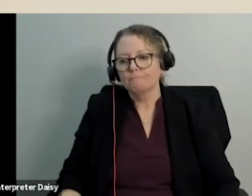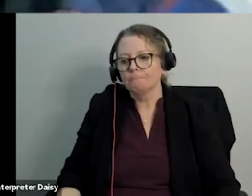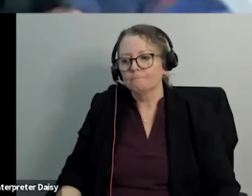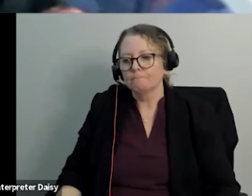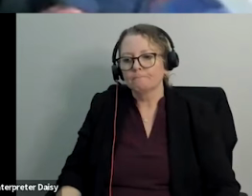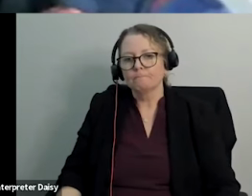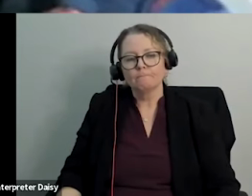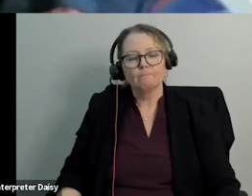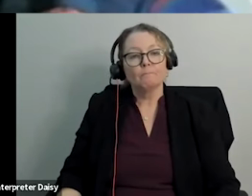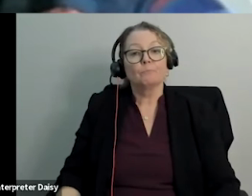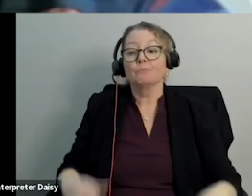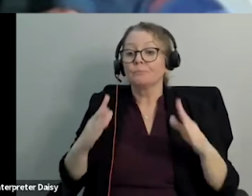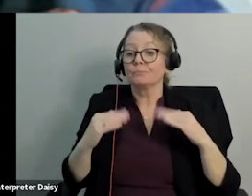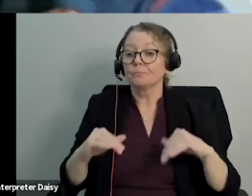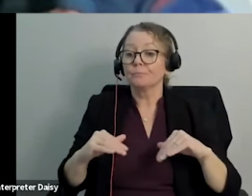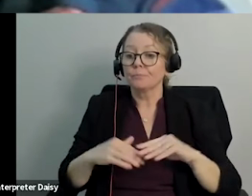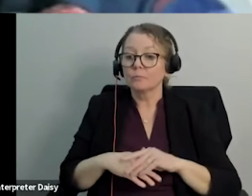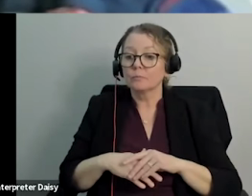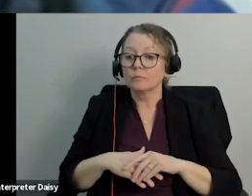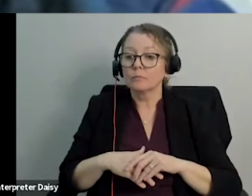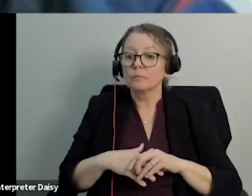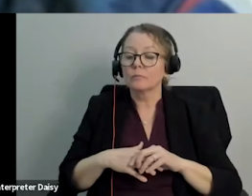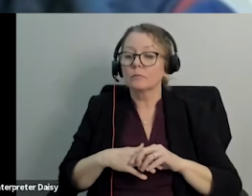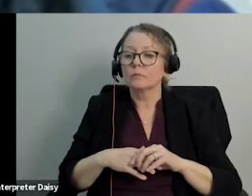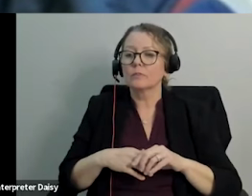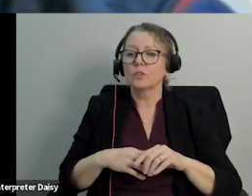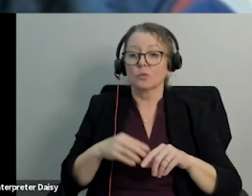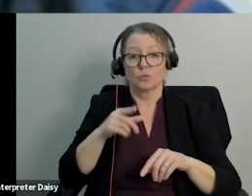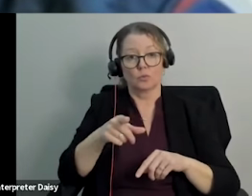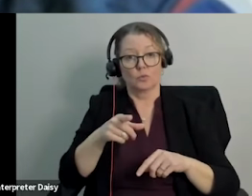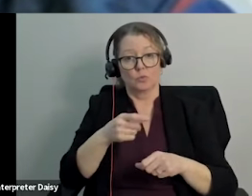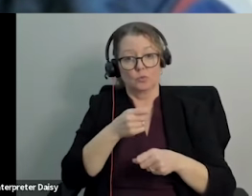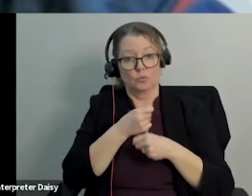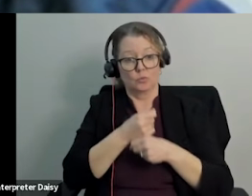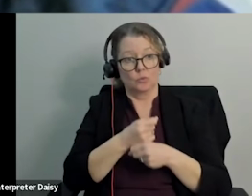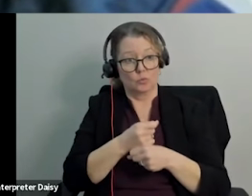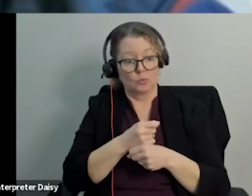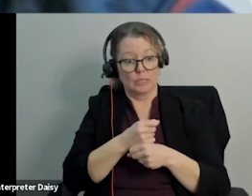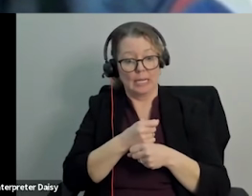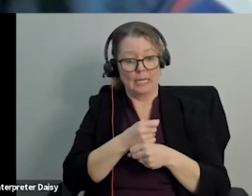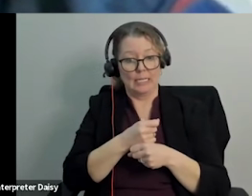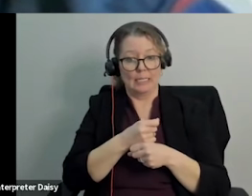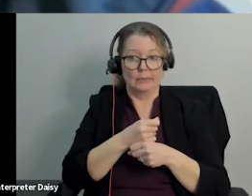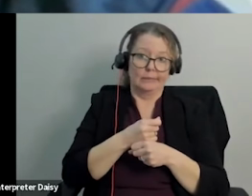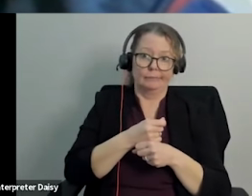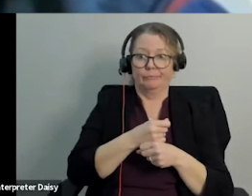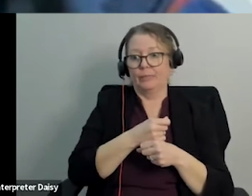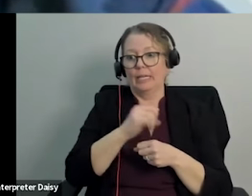Thanks. The next question is from Christine, "Do you create personas about your users, "specifically those that include users